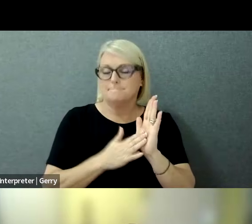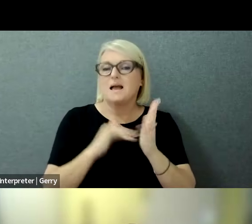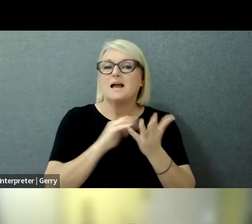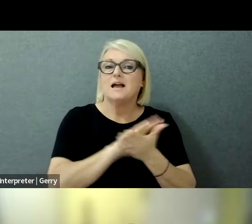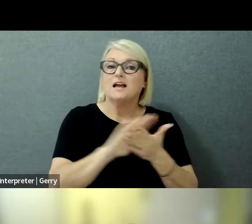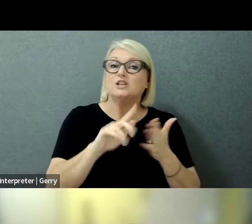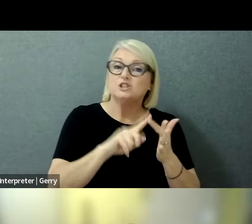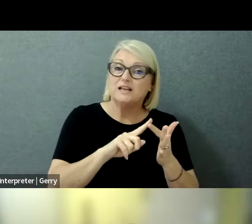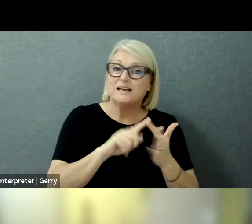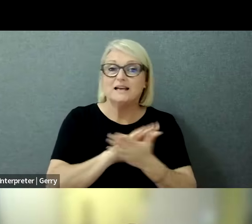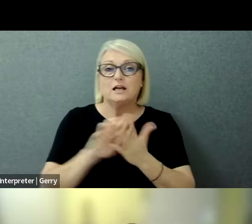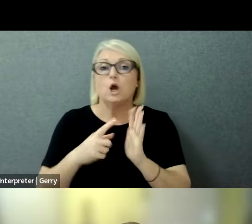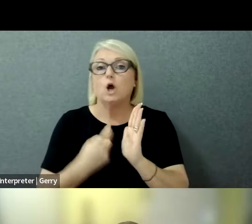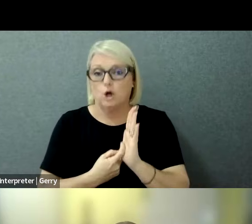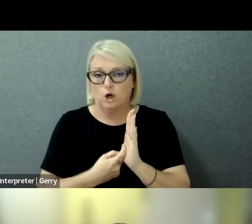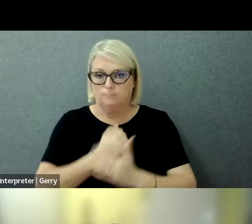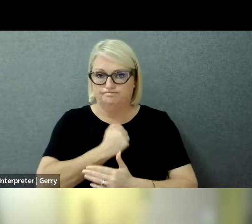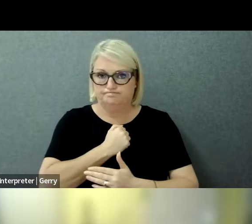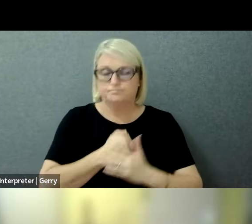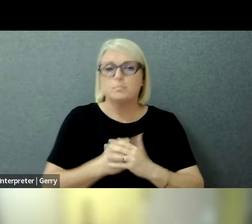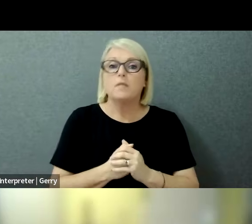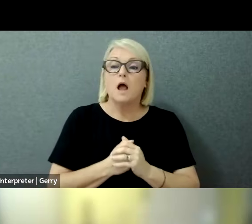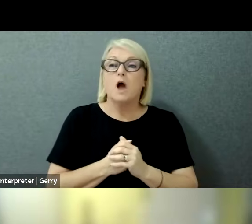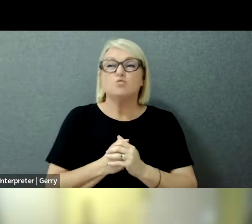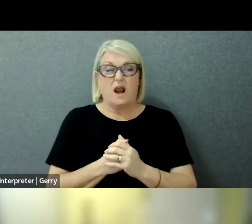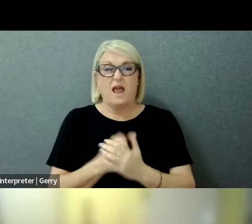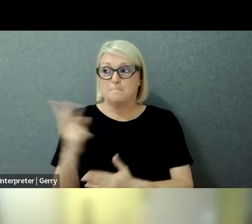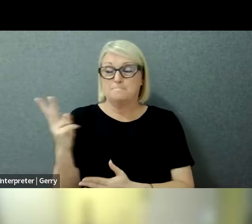and Caroline have really set the scene quite well for what I want to speak about